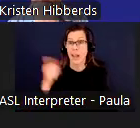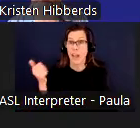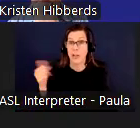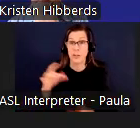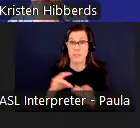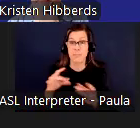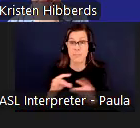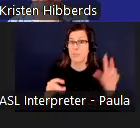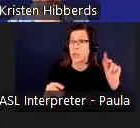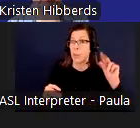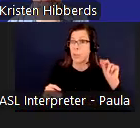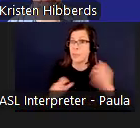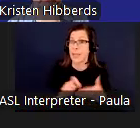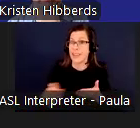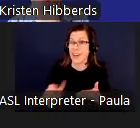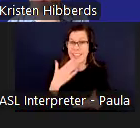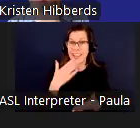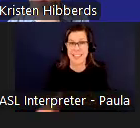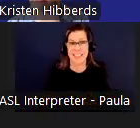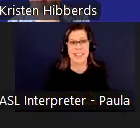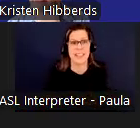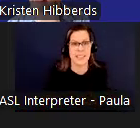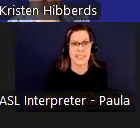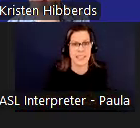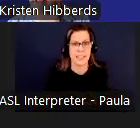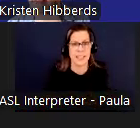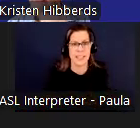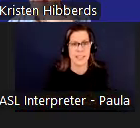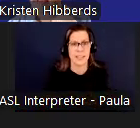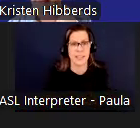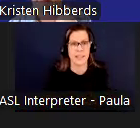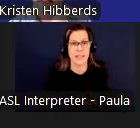No, that was it. Thanks. OK, anyone else would like to comment on this